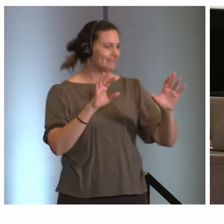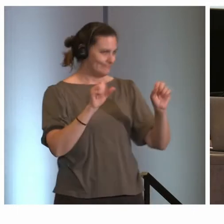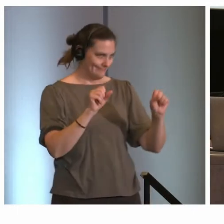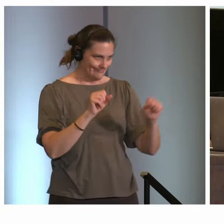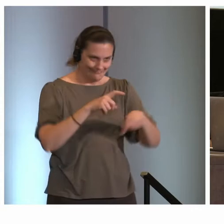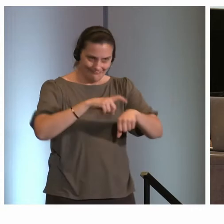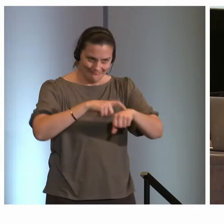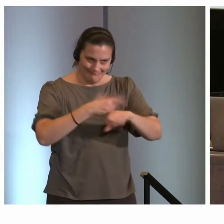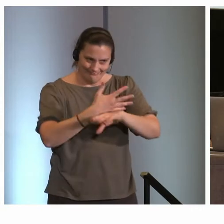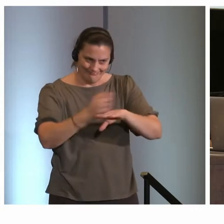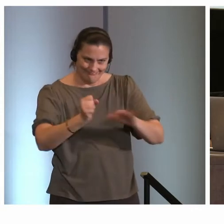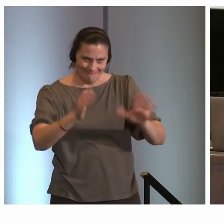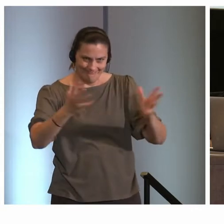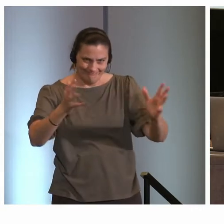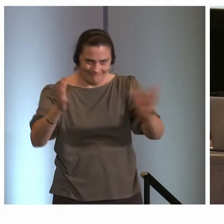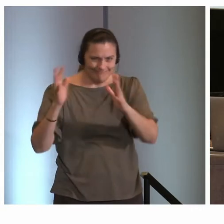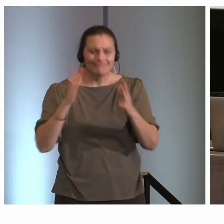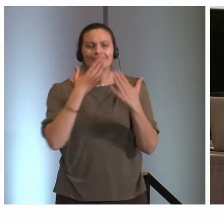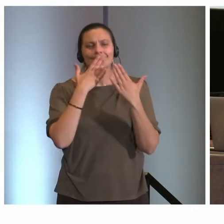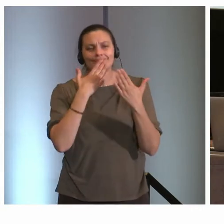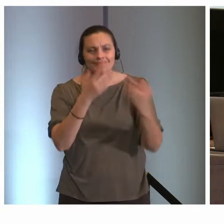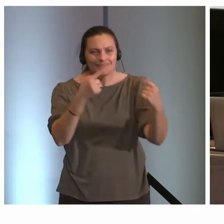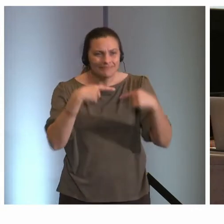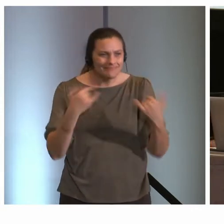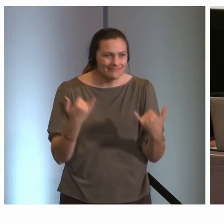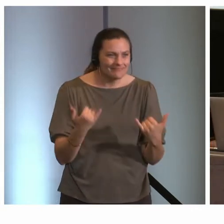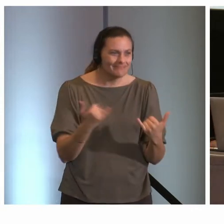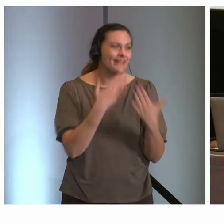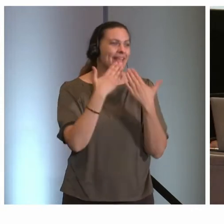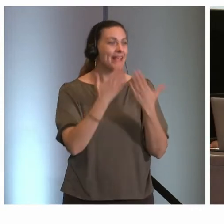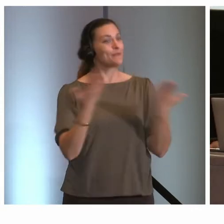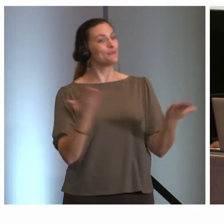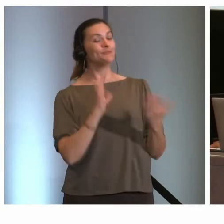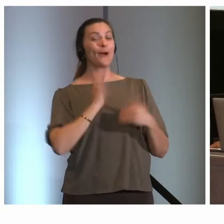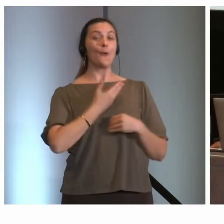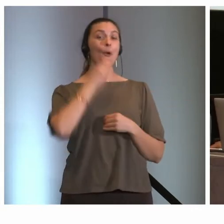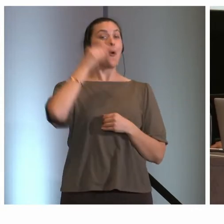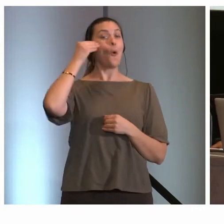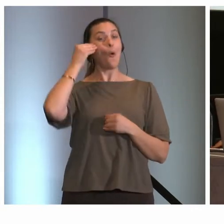Tari Hartman Squire: Yeah, it runs and rolls, so we're at time, and we want to thank you, so much, for being here,